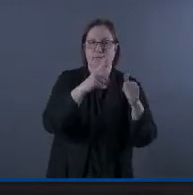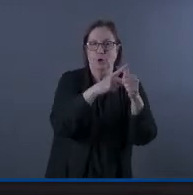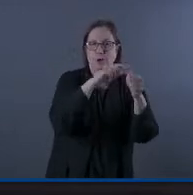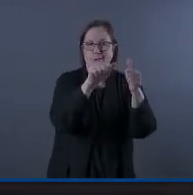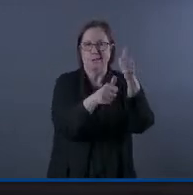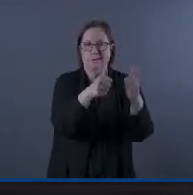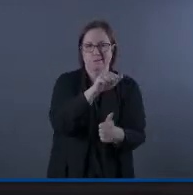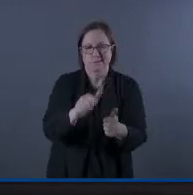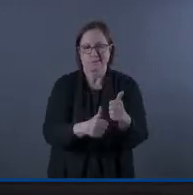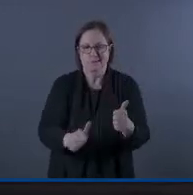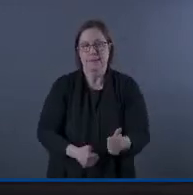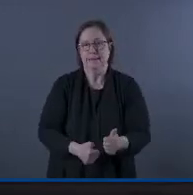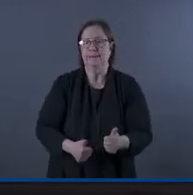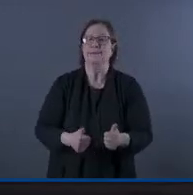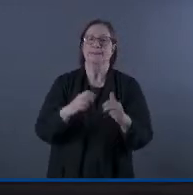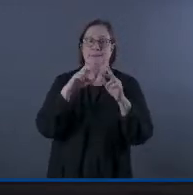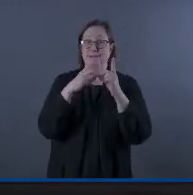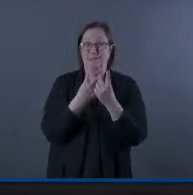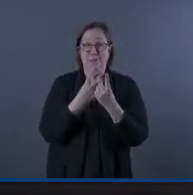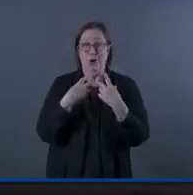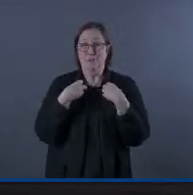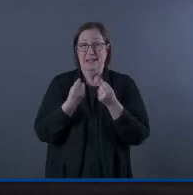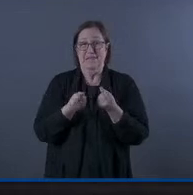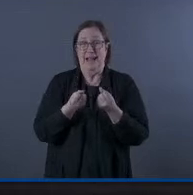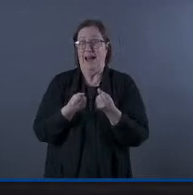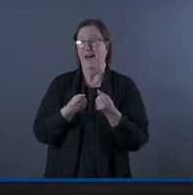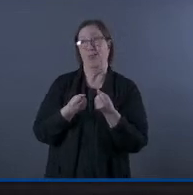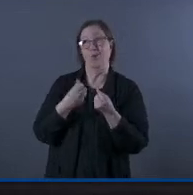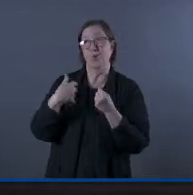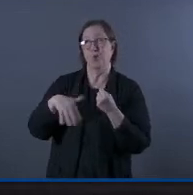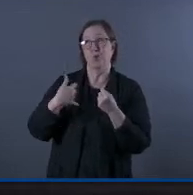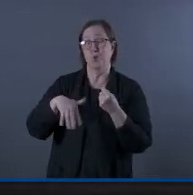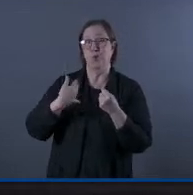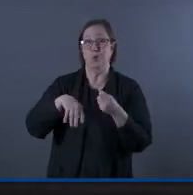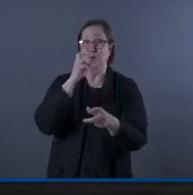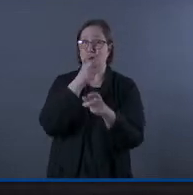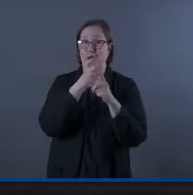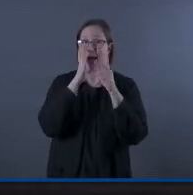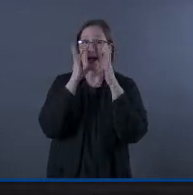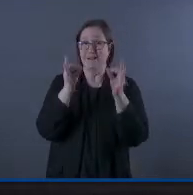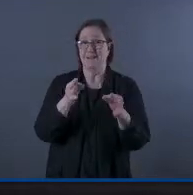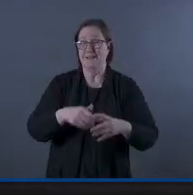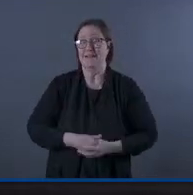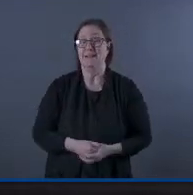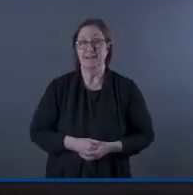in trying to make those decisions. They're not cut-and-dried choices. It's really impossible to decide